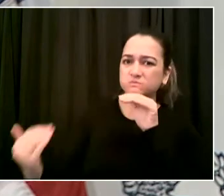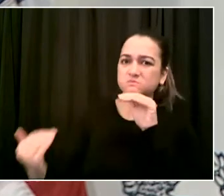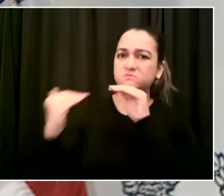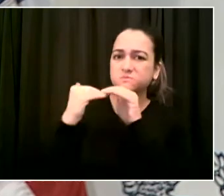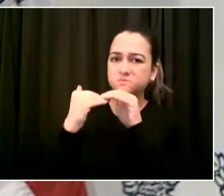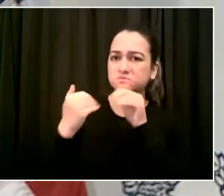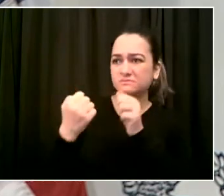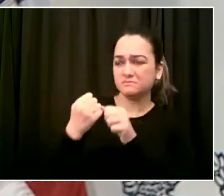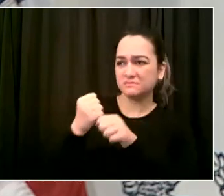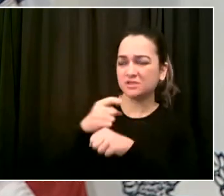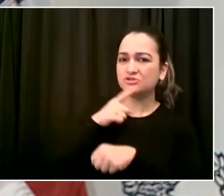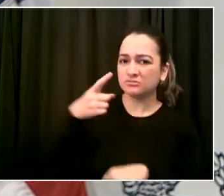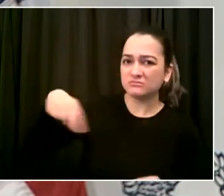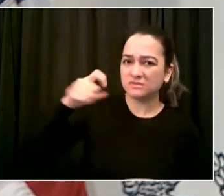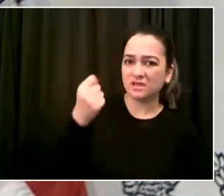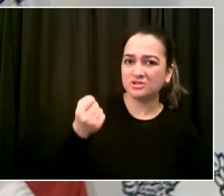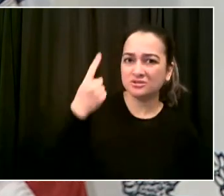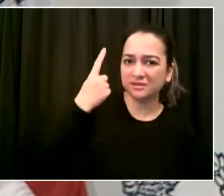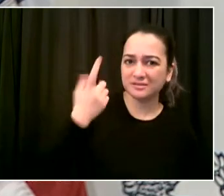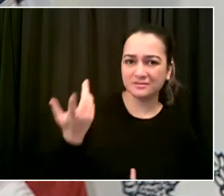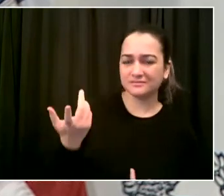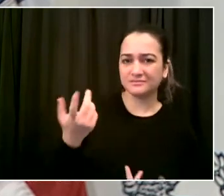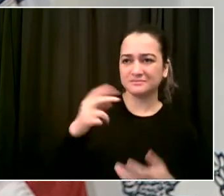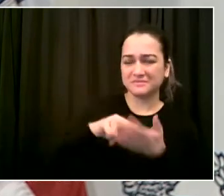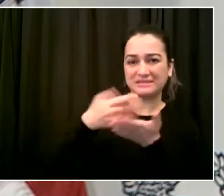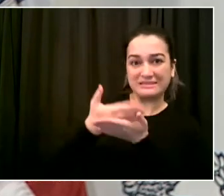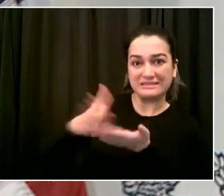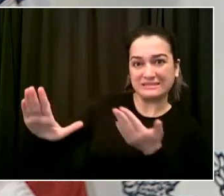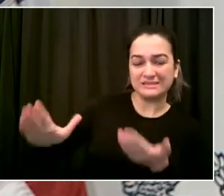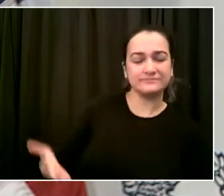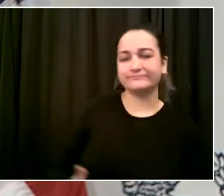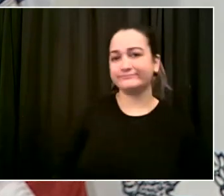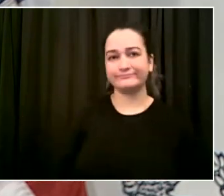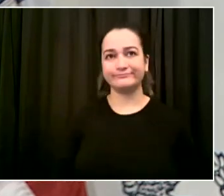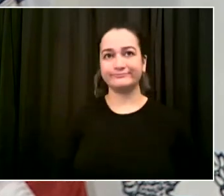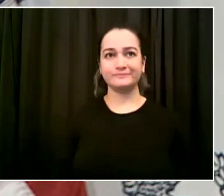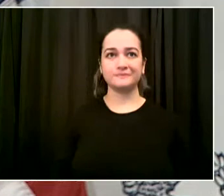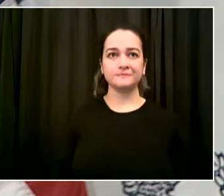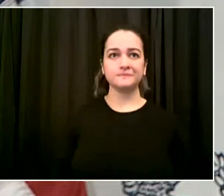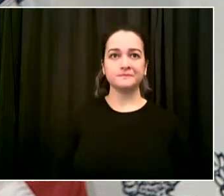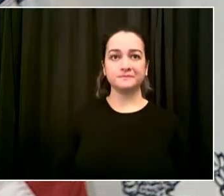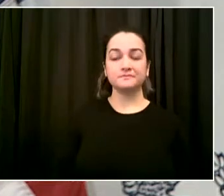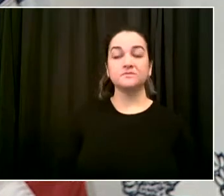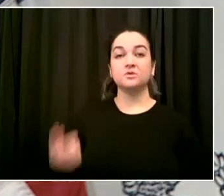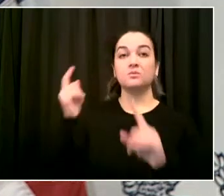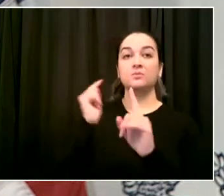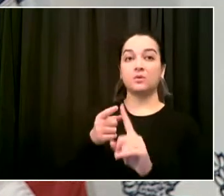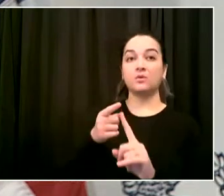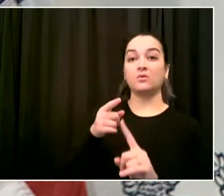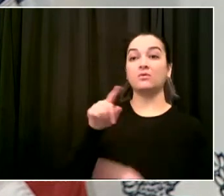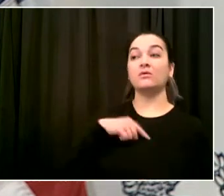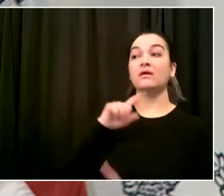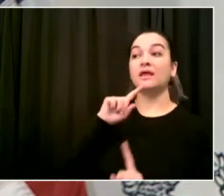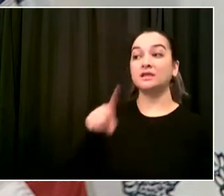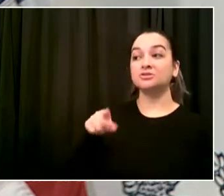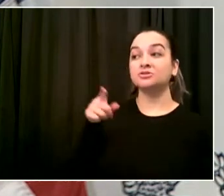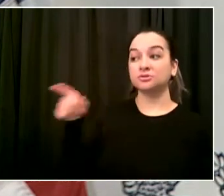AN OUTREACH EFFORT IT WON'T WORK AS WELL. THE ONLY Y E ON I'VE HEARD VERY SPECIFIC REPORTS